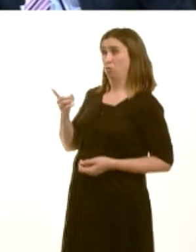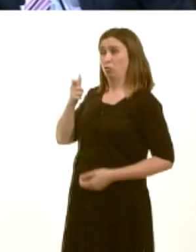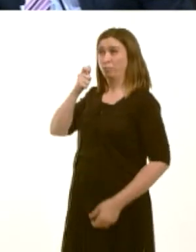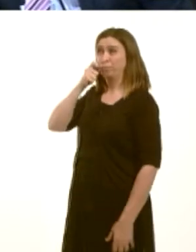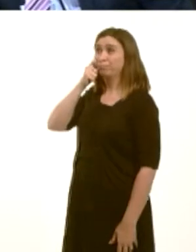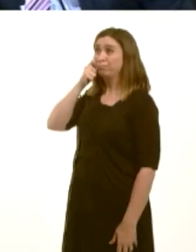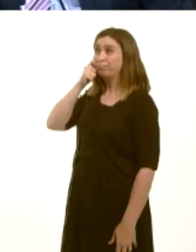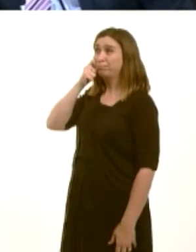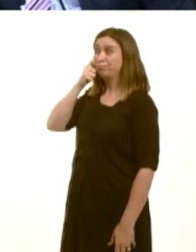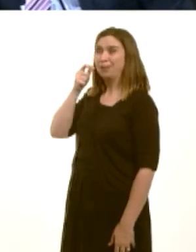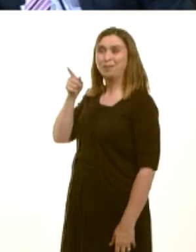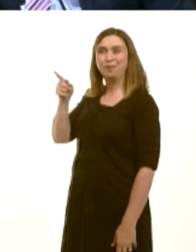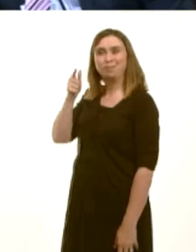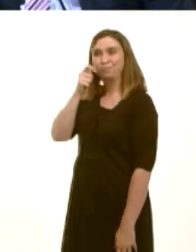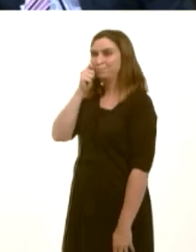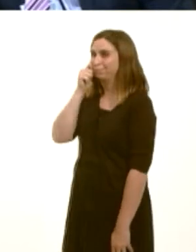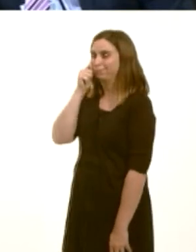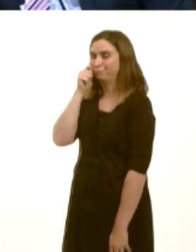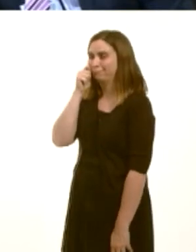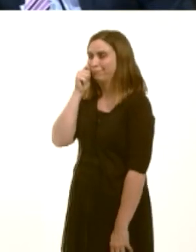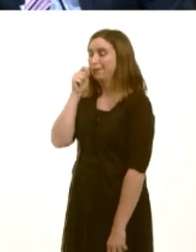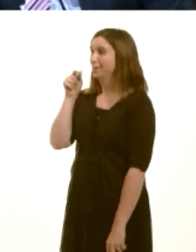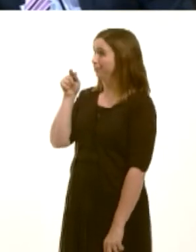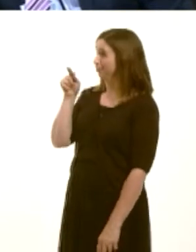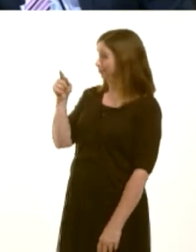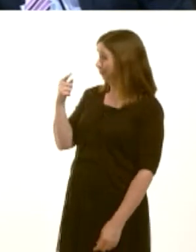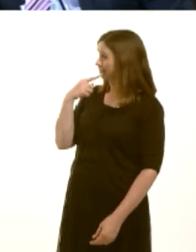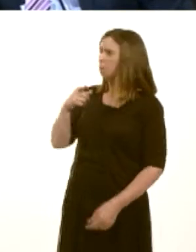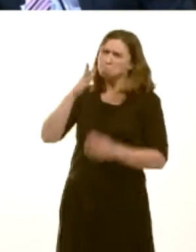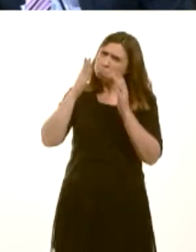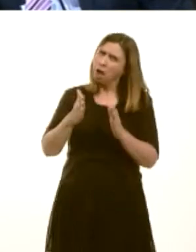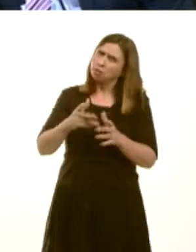there and demand that we keep concessionary faresówhich we will, incidentally; I can